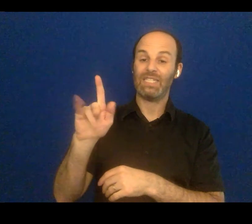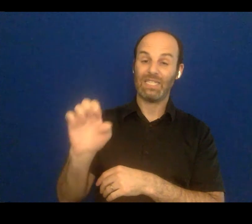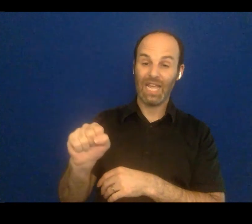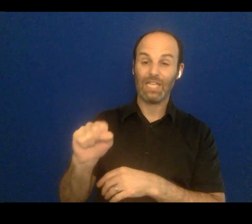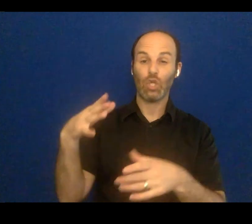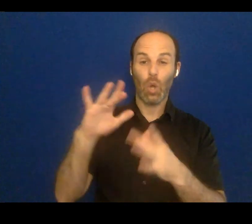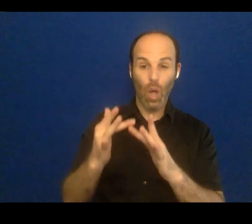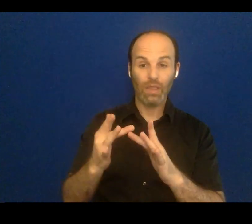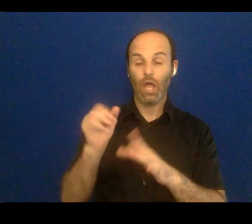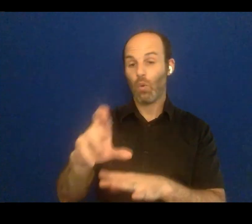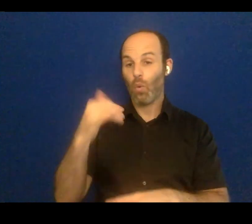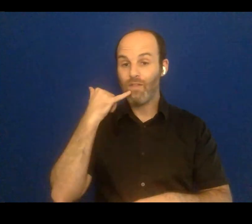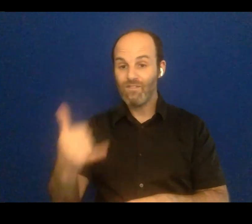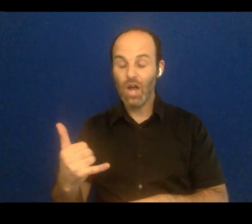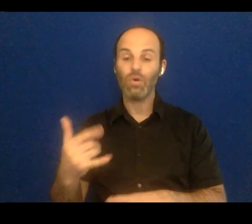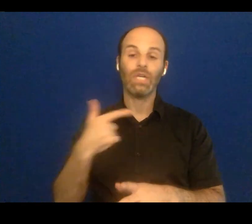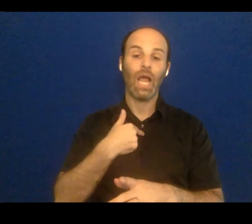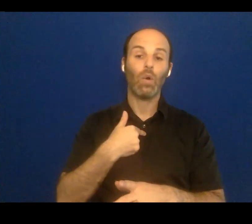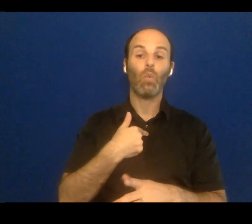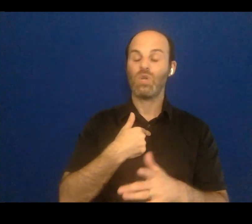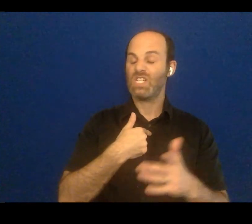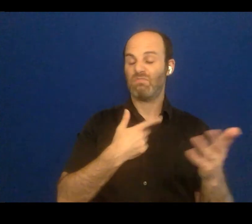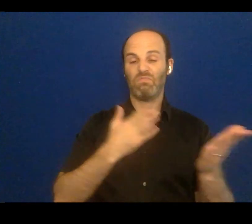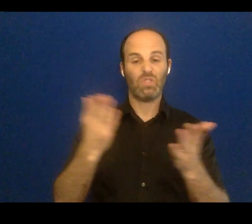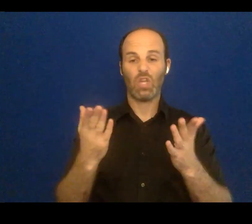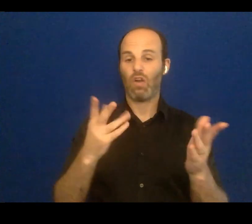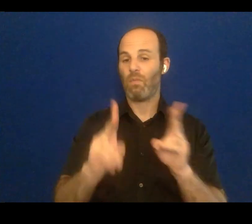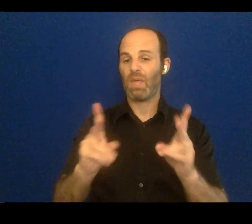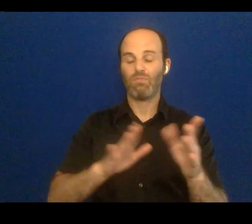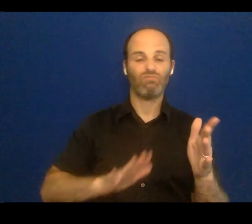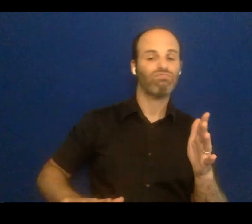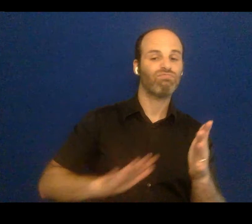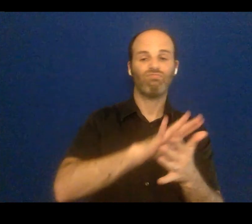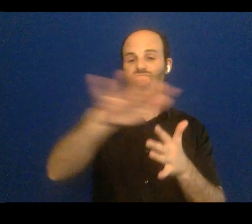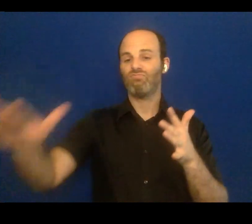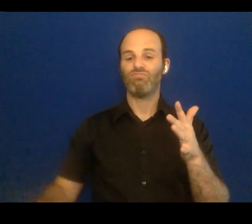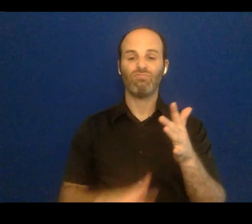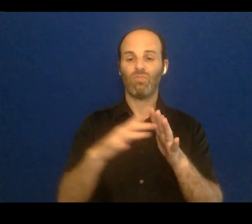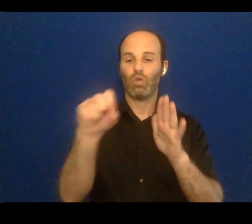WE ACCEPT IN TAKE ONLINE AND BY PHONE AND SERVE ACROSS THE STATE OF NEW YORK.